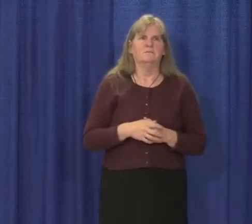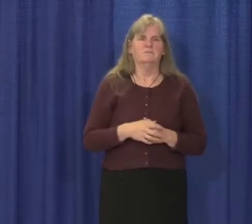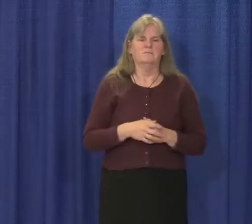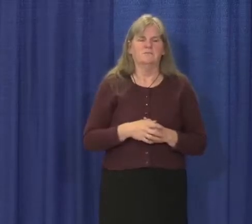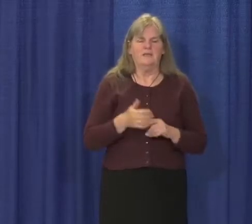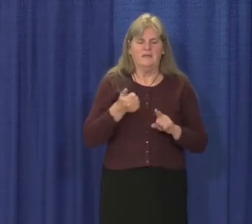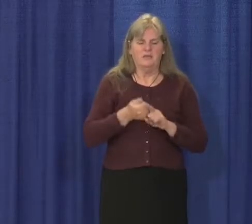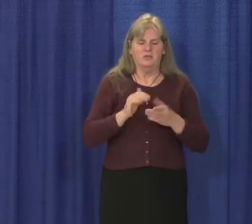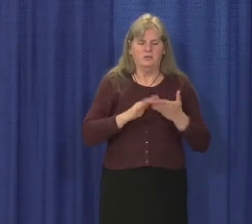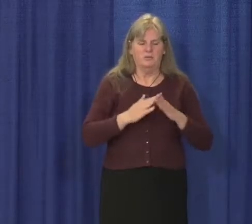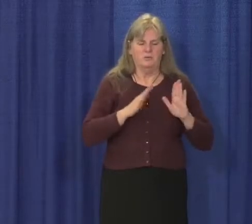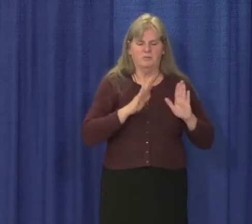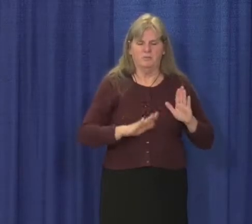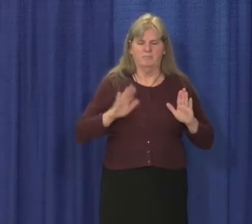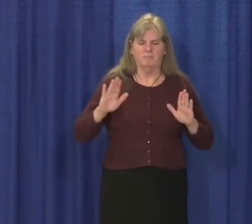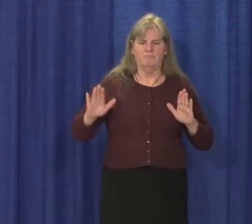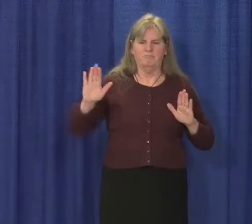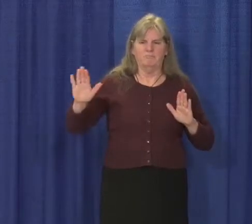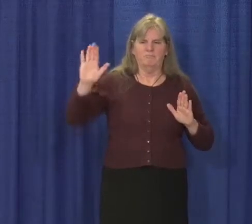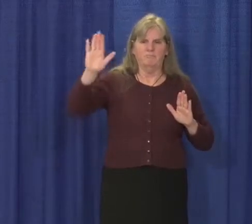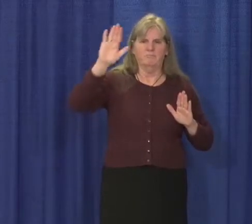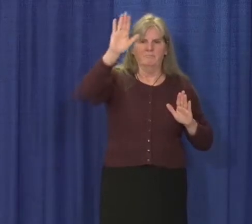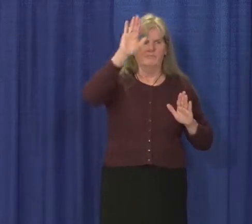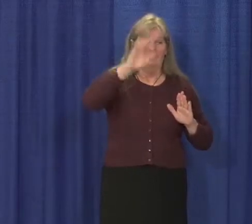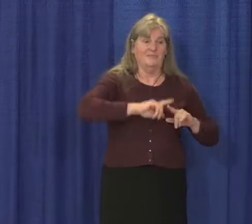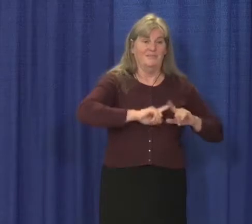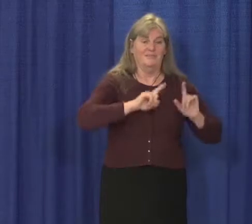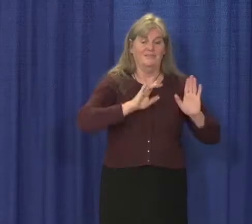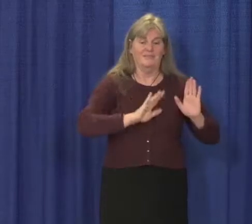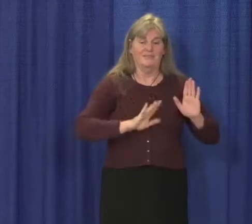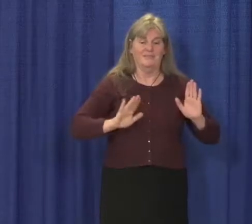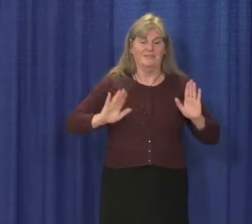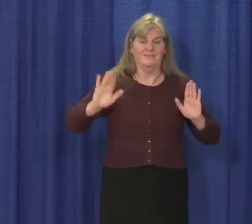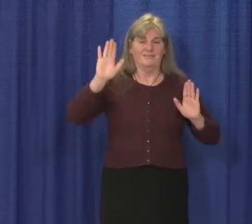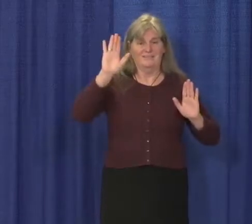community and in Whitehorse